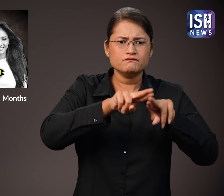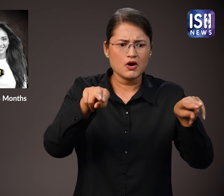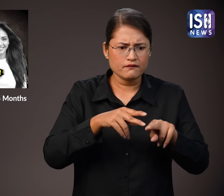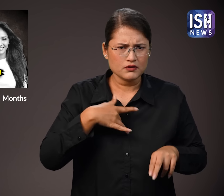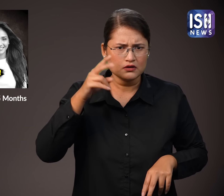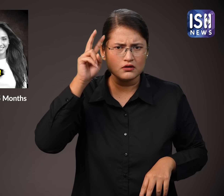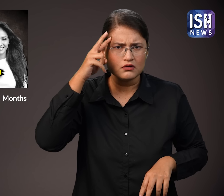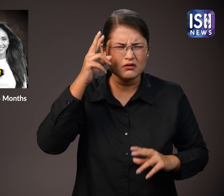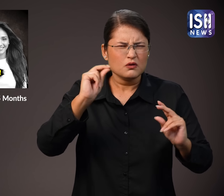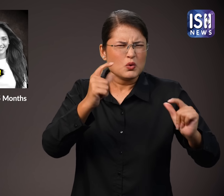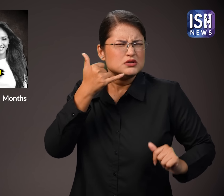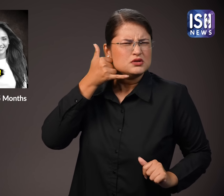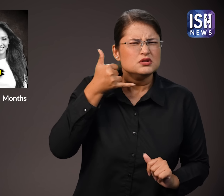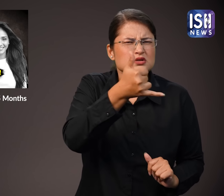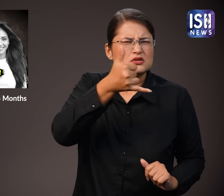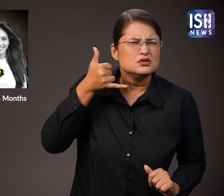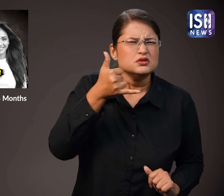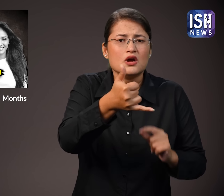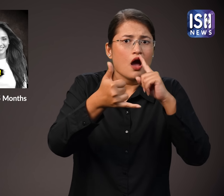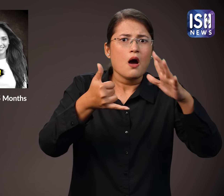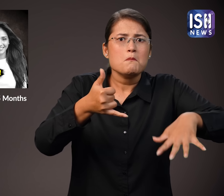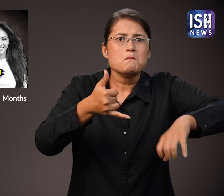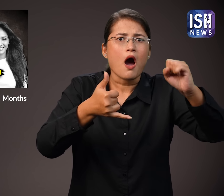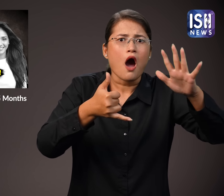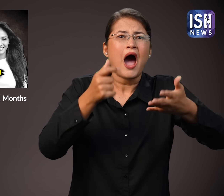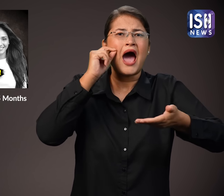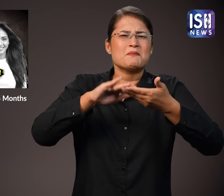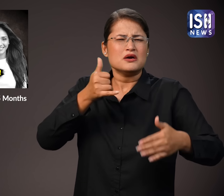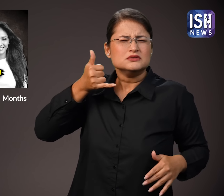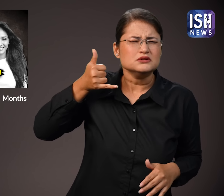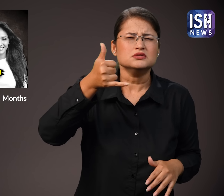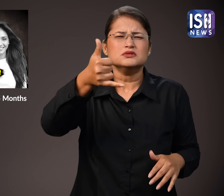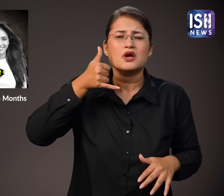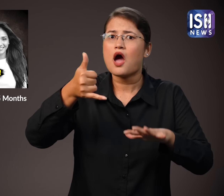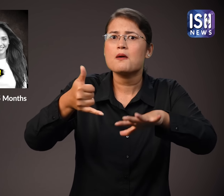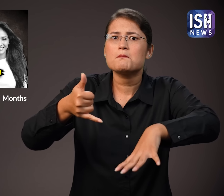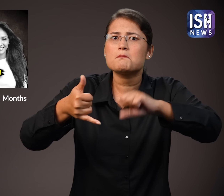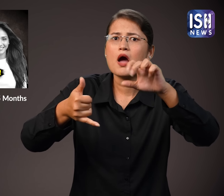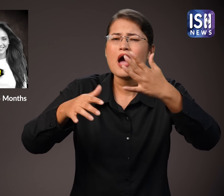The family became worried and repeatedly tried calling Twisha back and Samarth, but they did not answer.